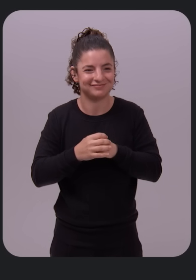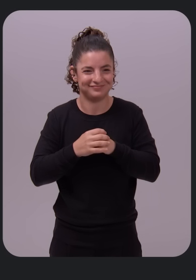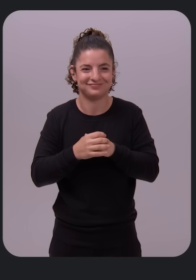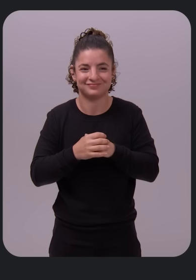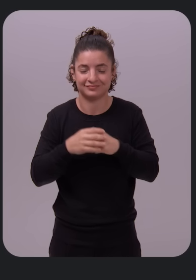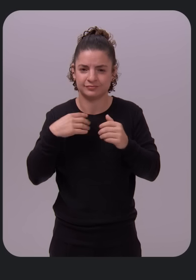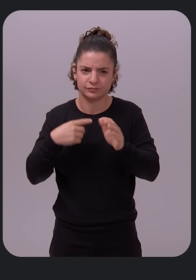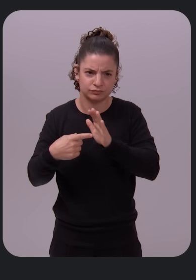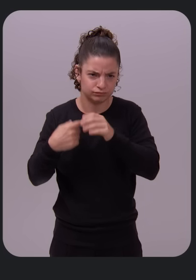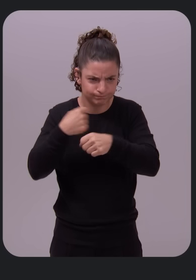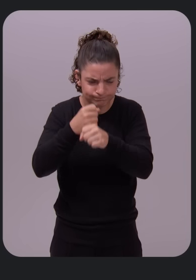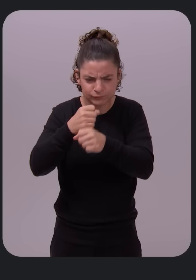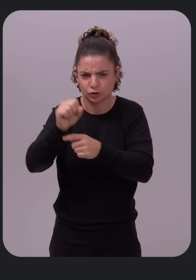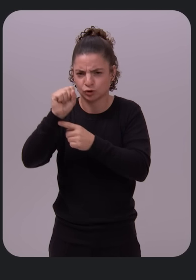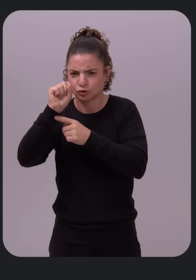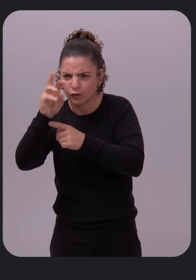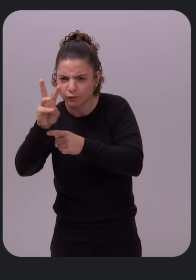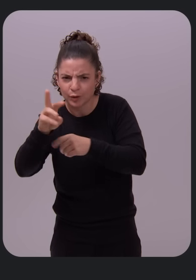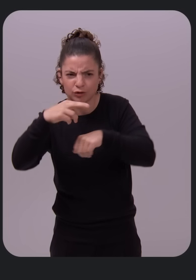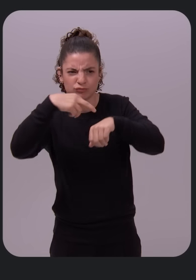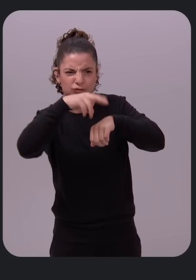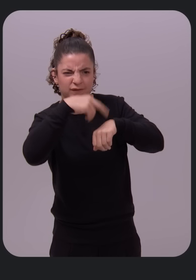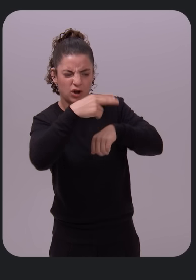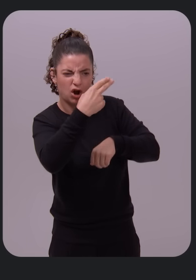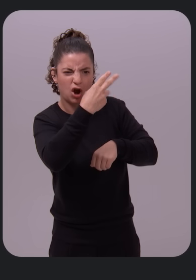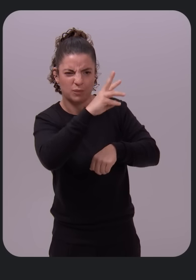We're creating the software and reference hardware platform